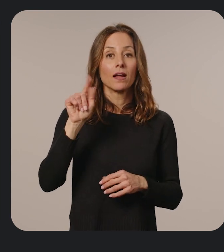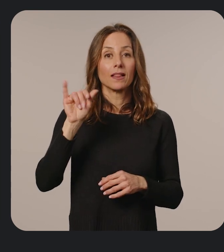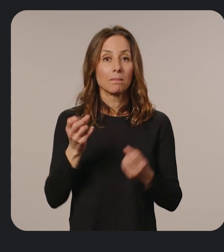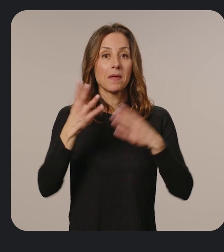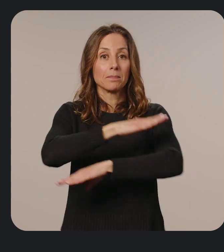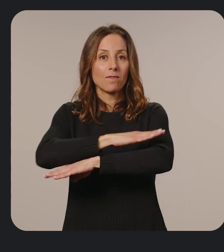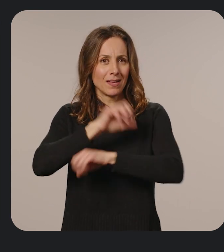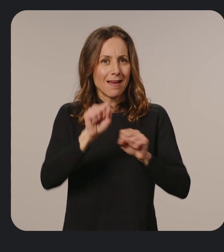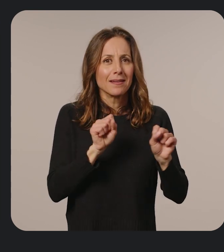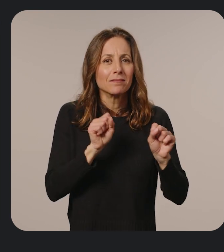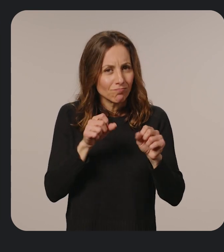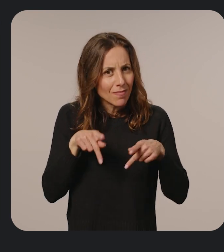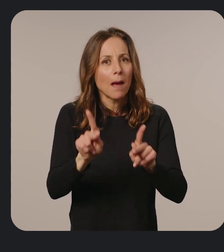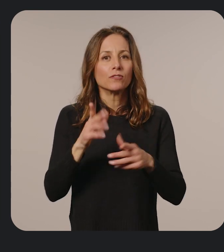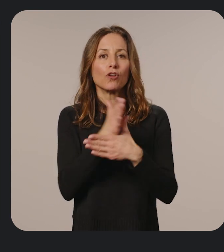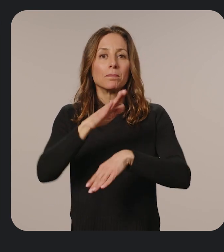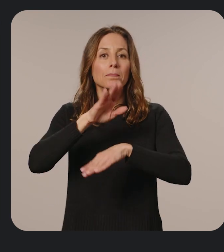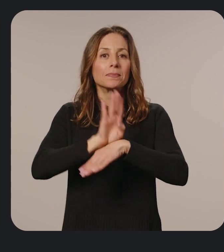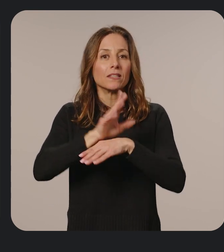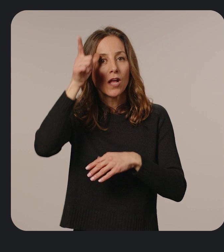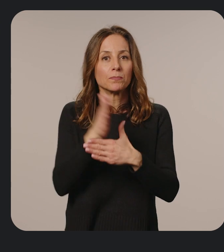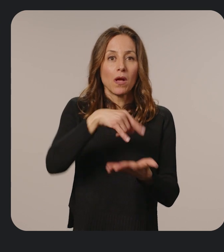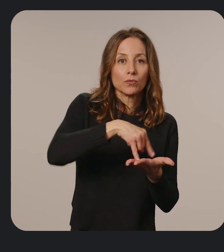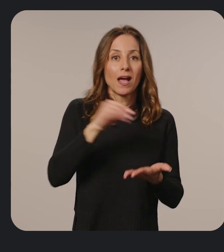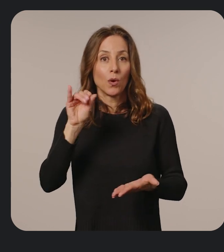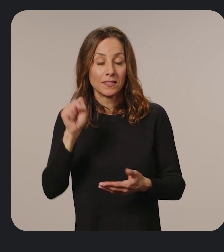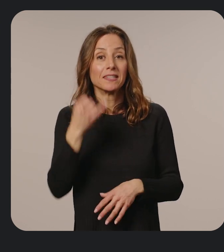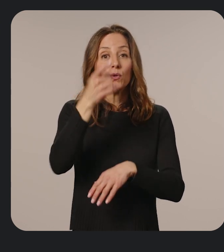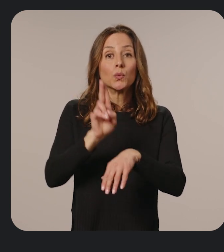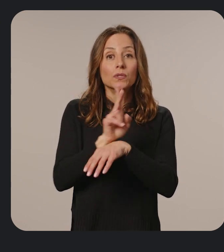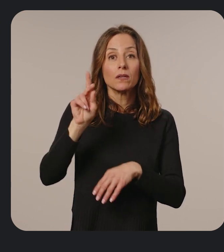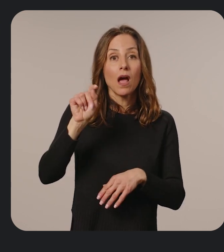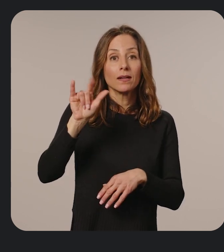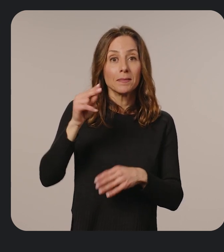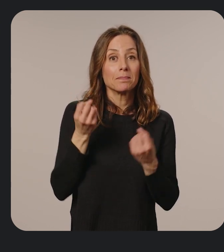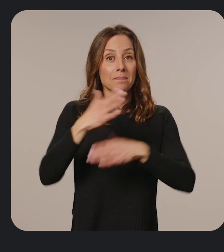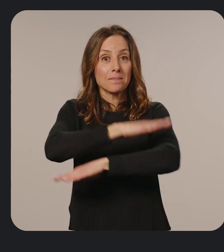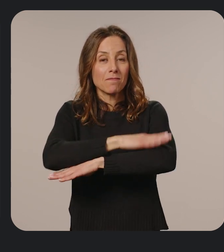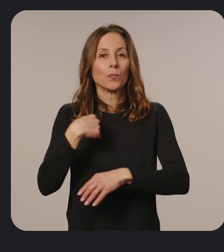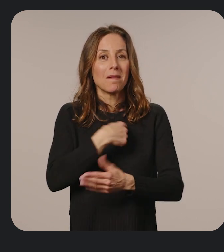Kotlin Multiplatform can enable sharing the business logic between Android and iOS. If you're using Kotlin Multiplatform,